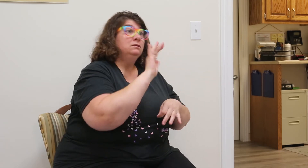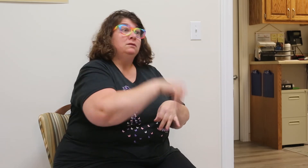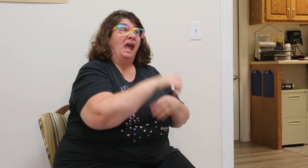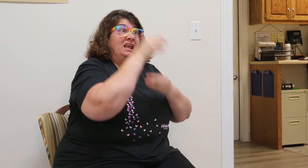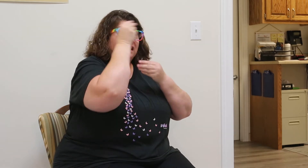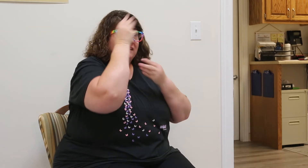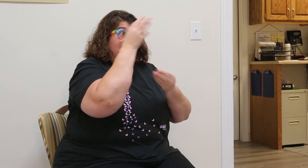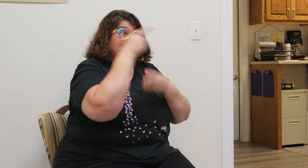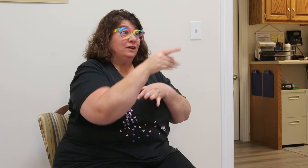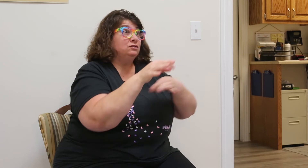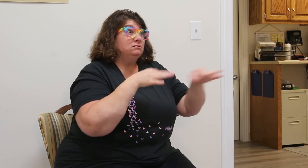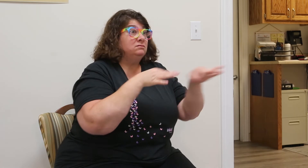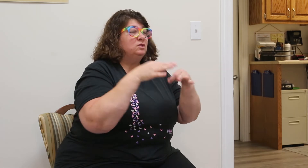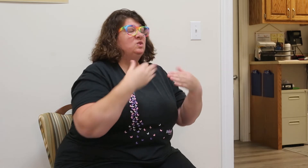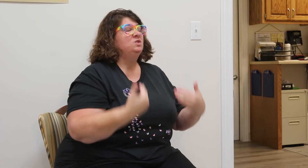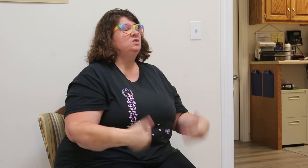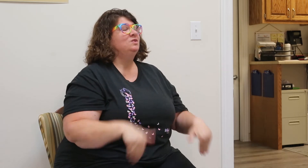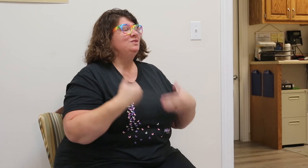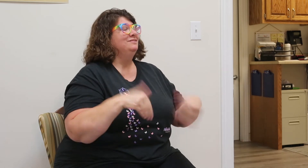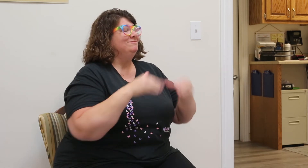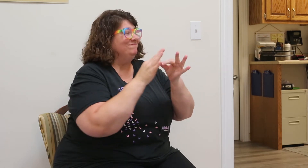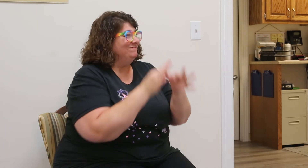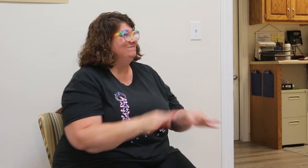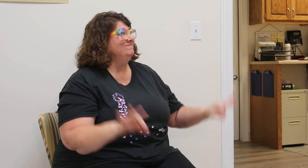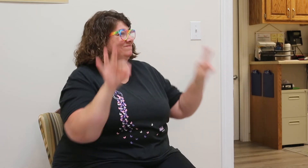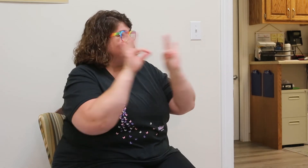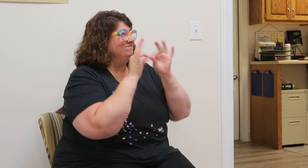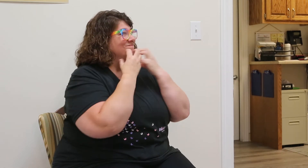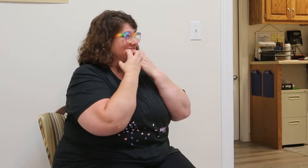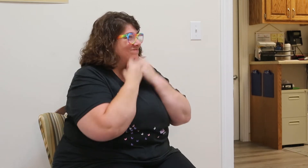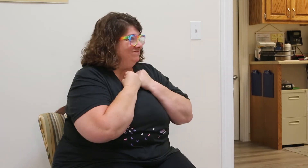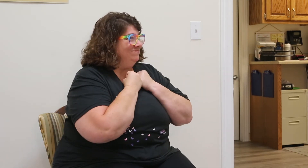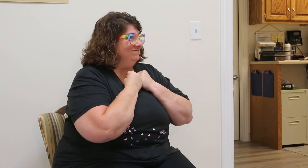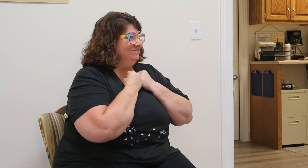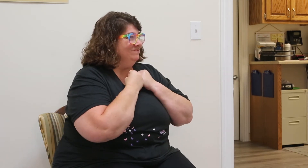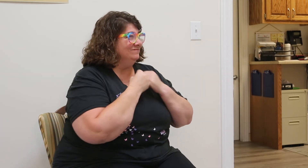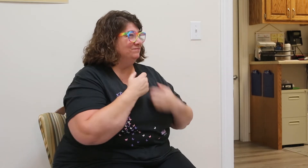The information you shared are so invaluable and very helpful.